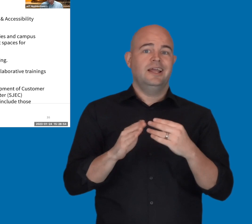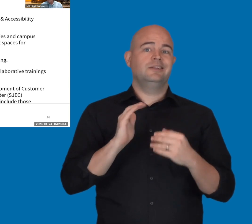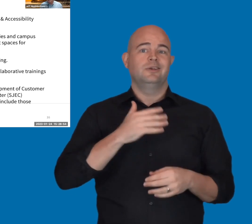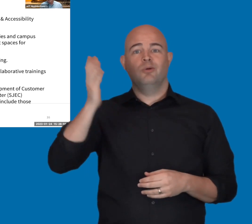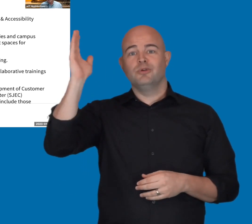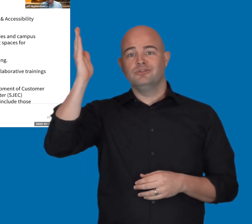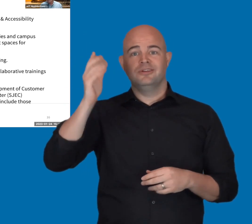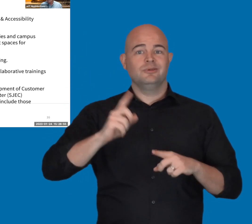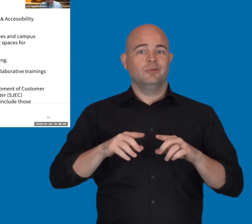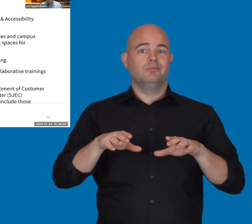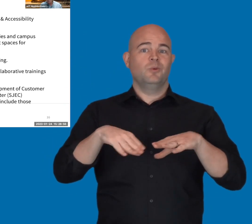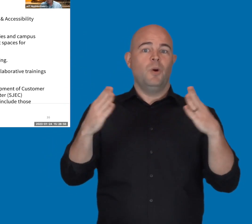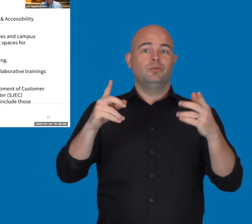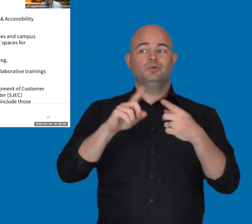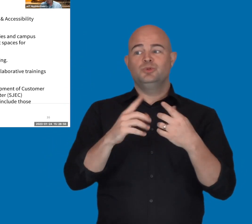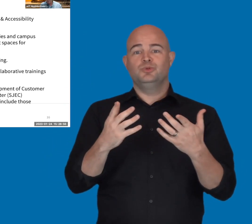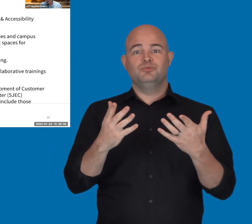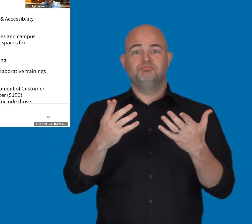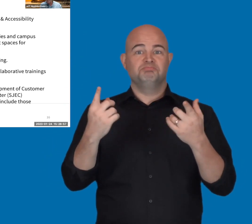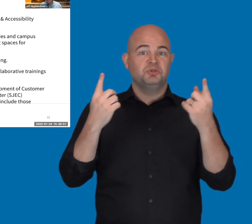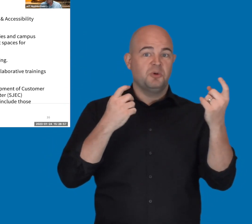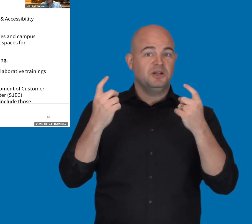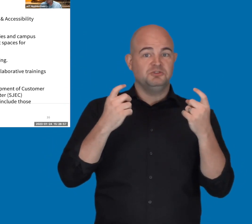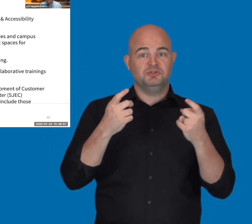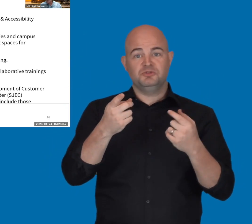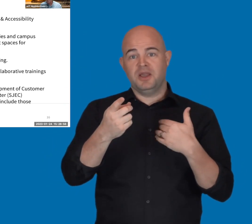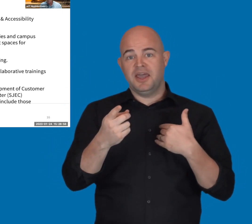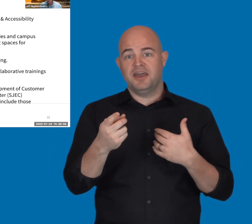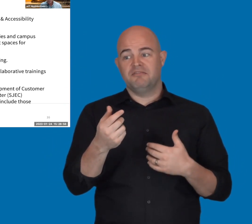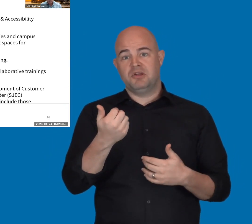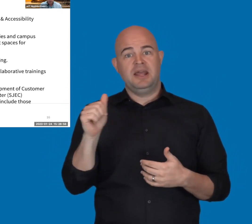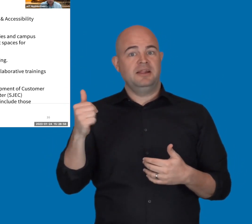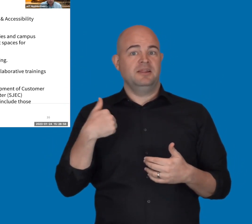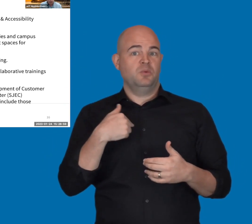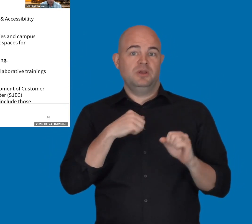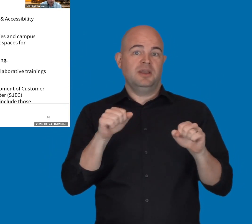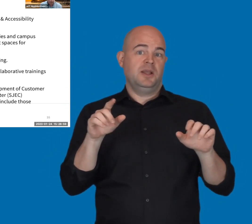So, these are a few examples of efforts that we're undertaking